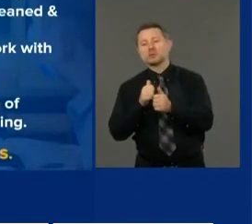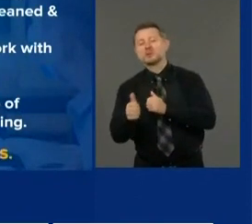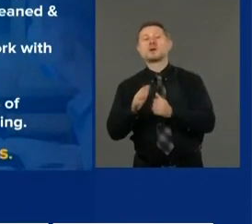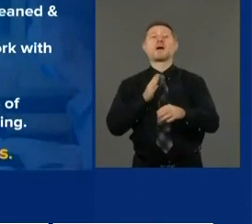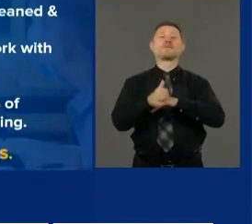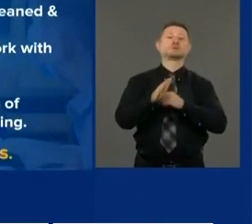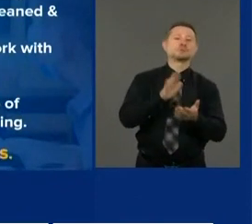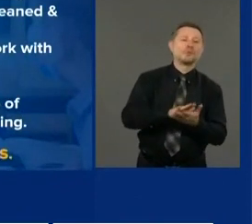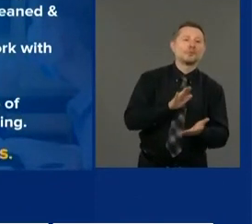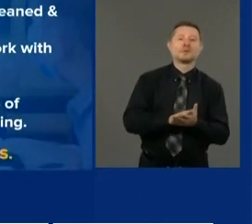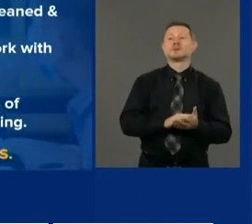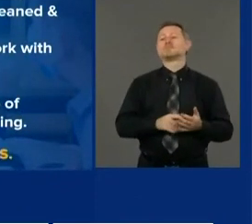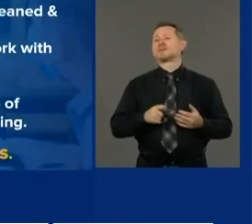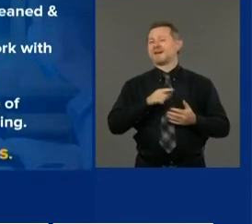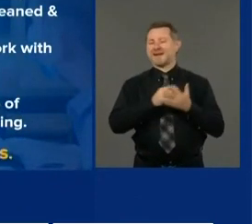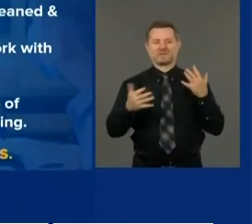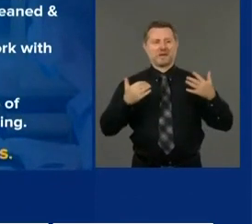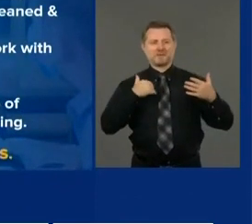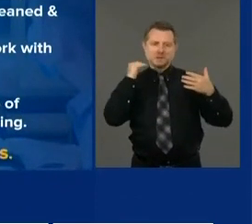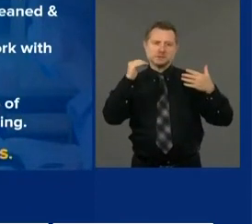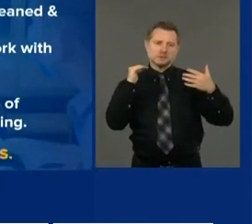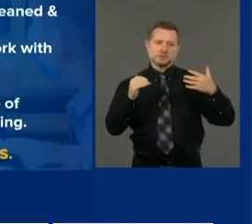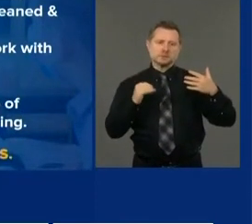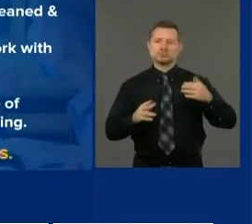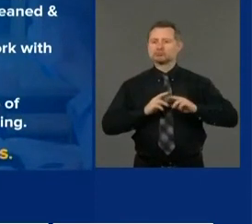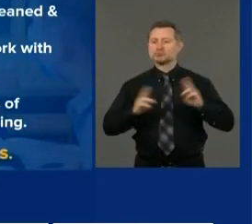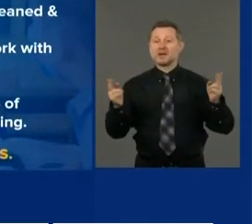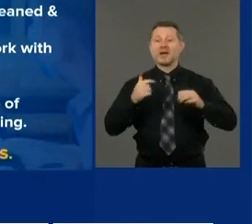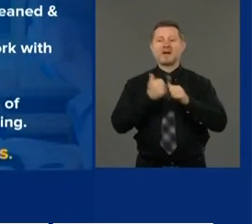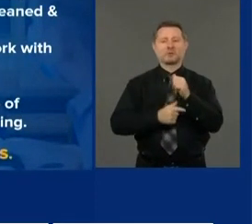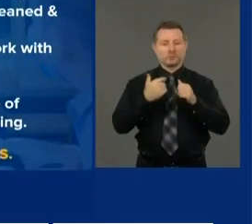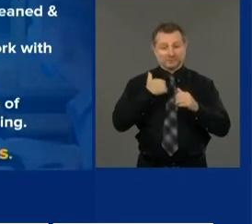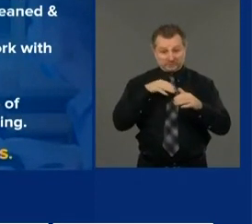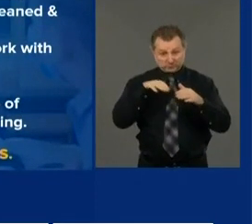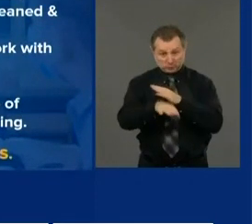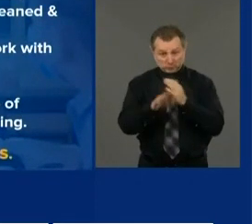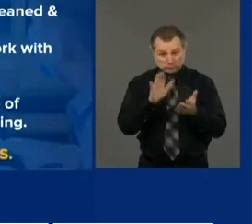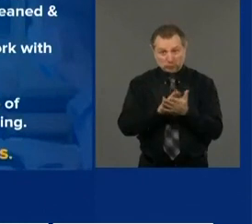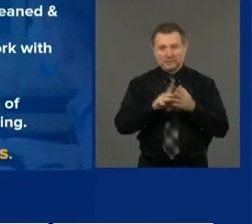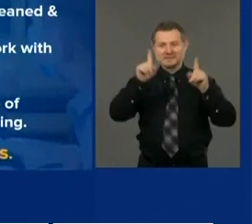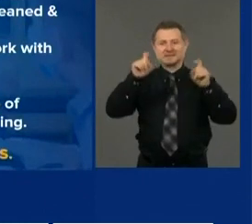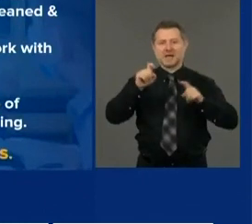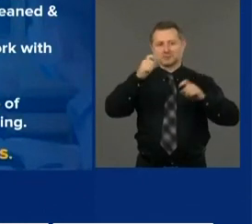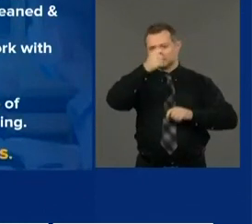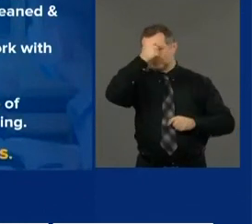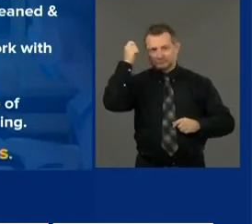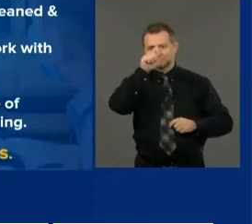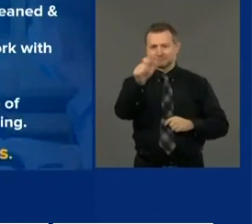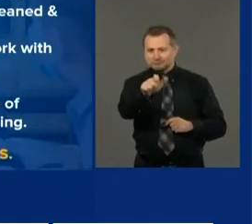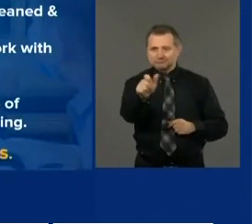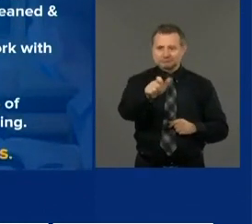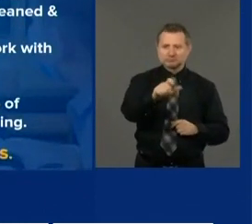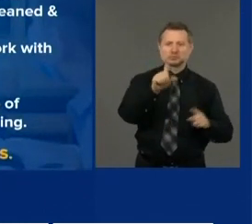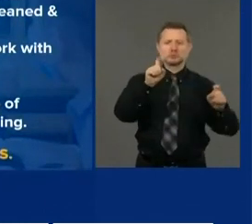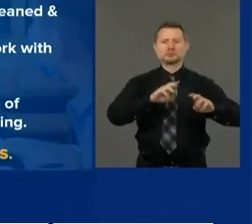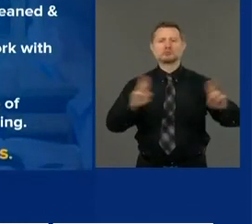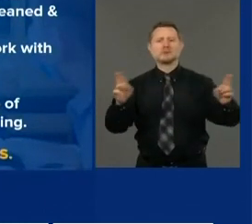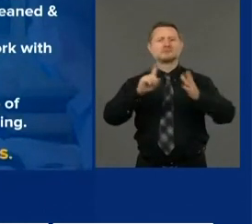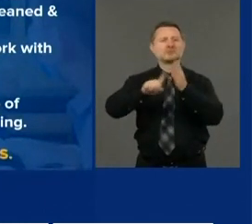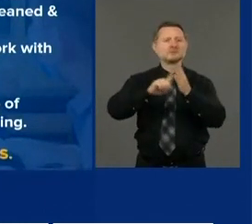ON TRANSPORTATION, FOOD